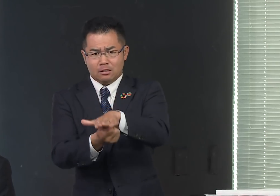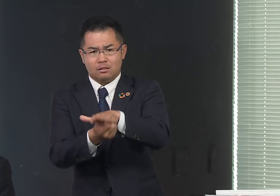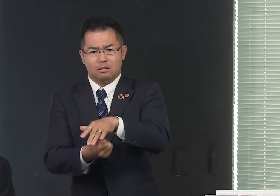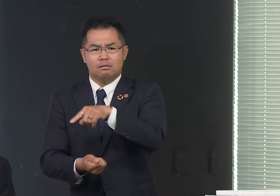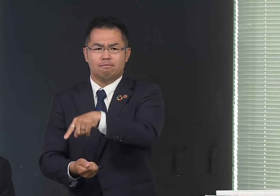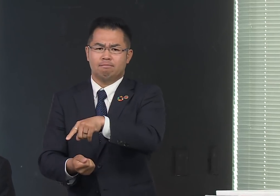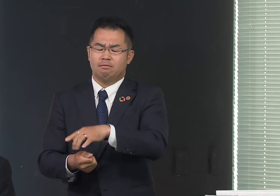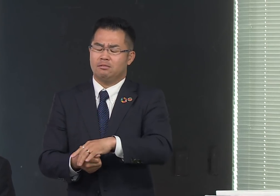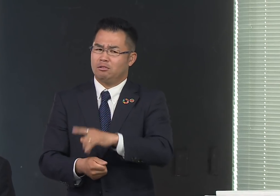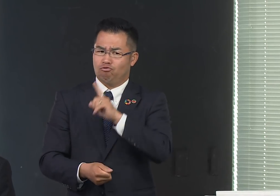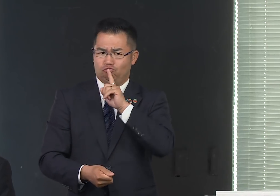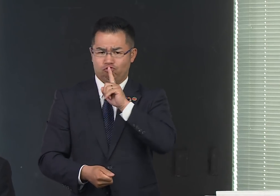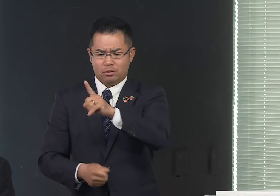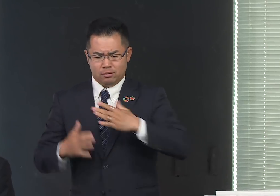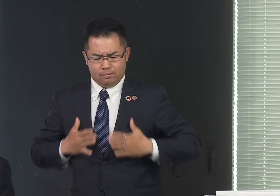certain changes and appropriate changes.